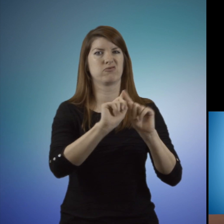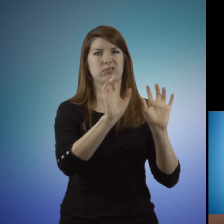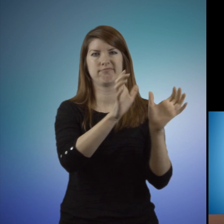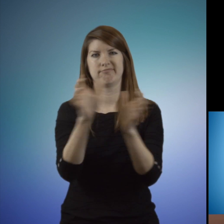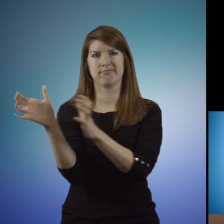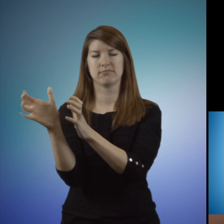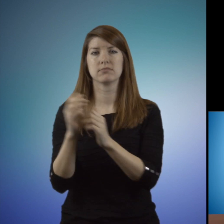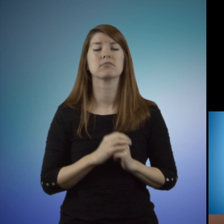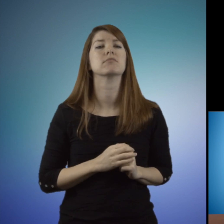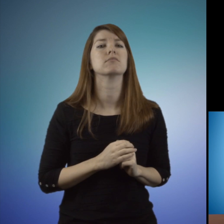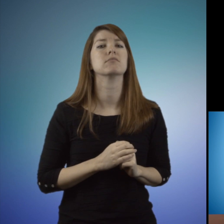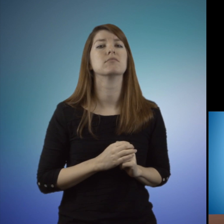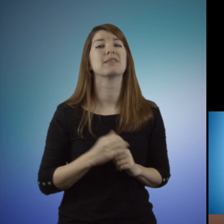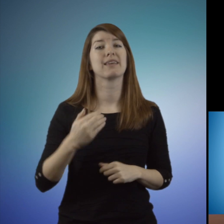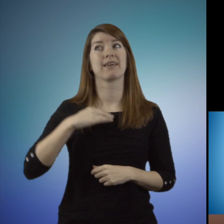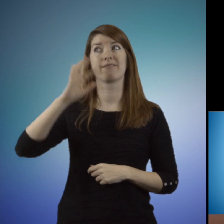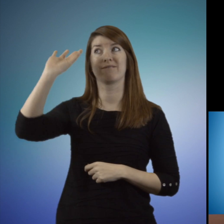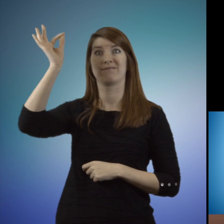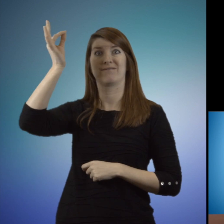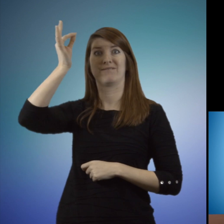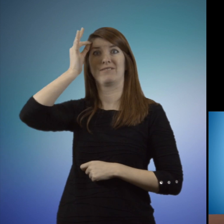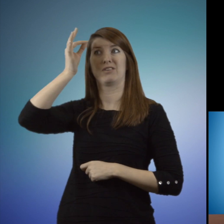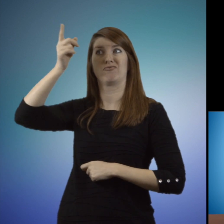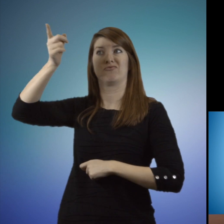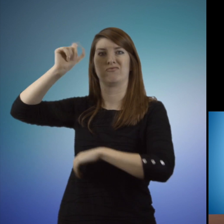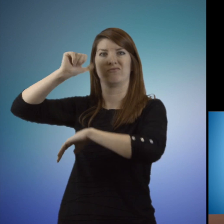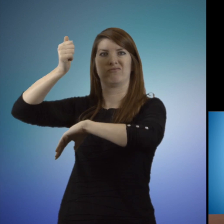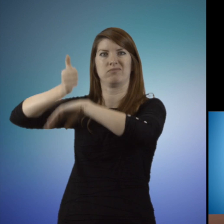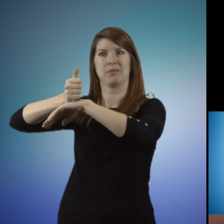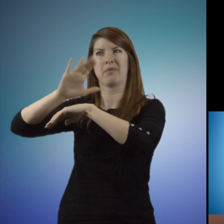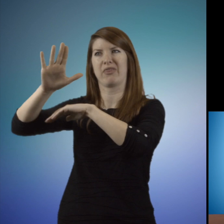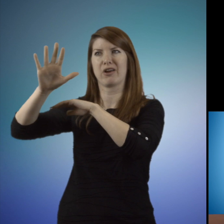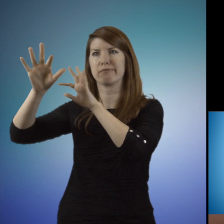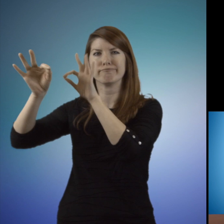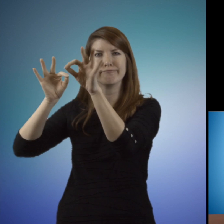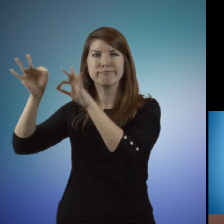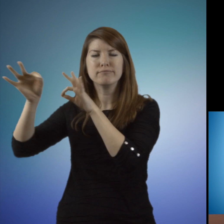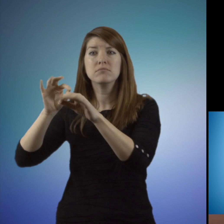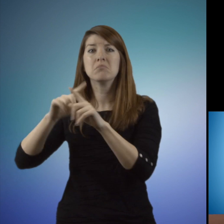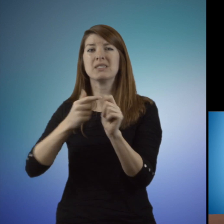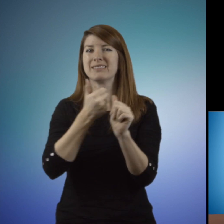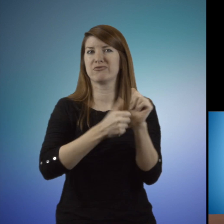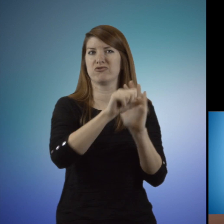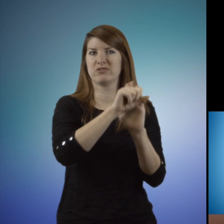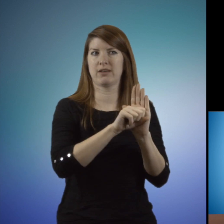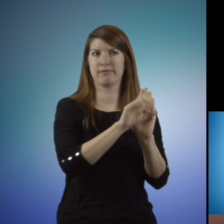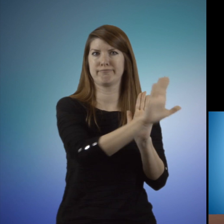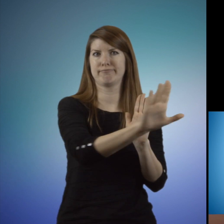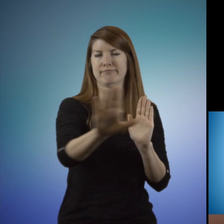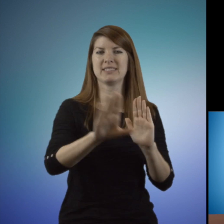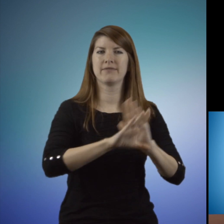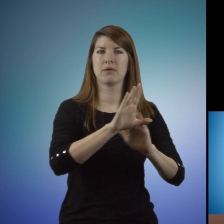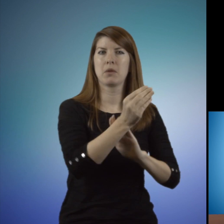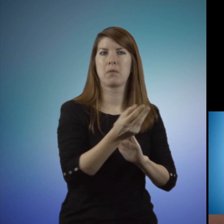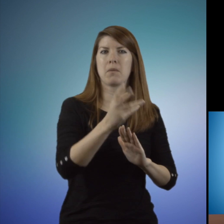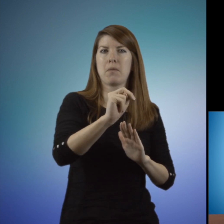And there are federal eligibility statements, but each state actually develops their own eligibility definitions.